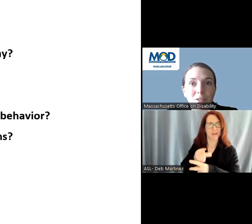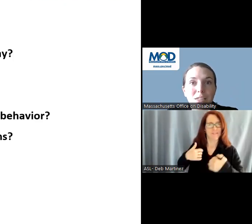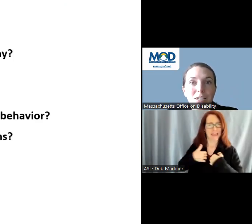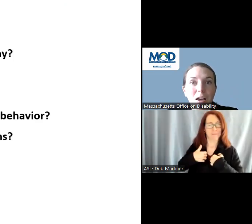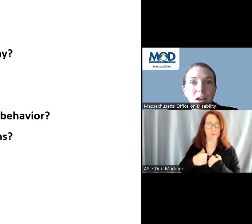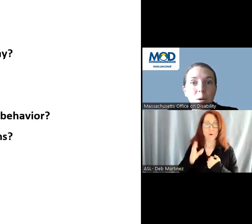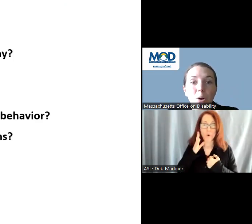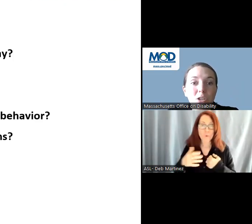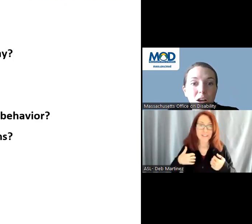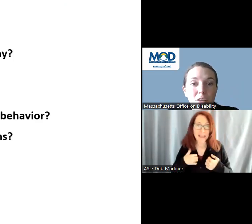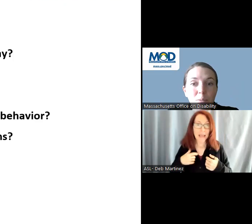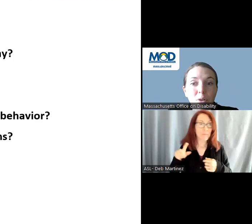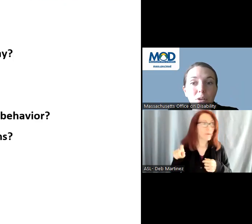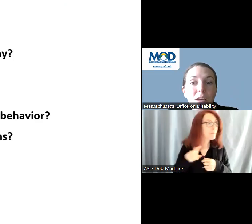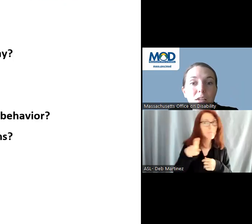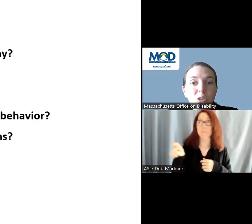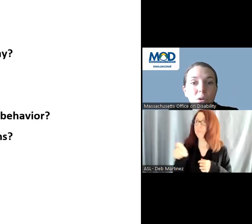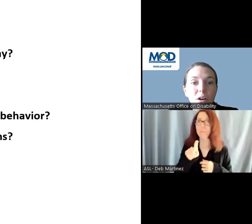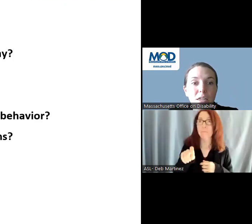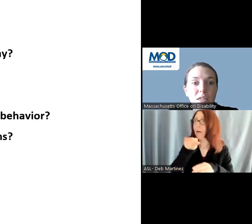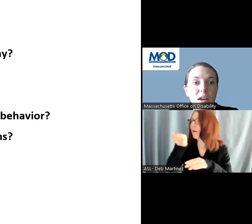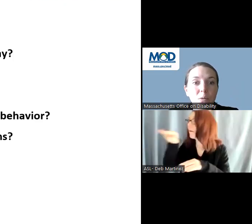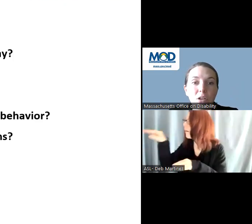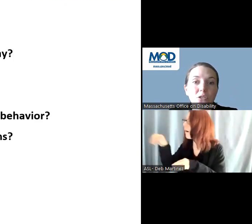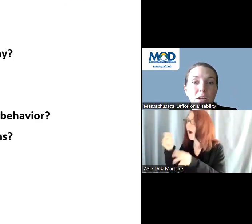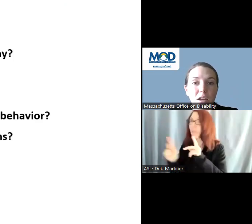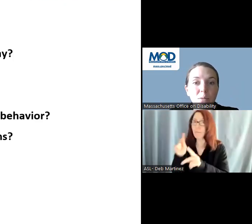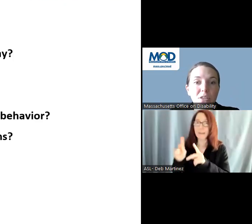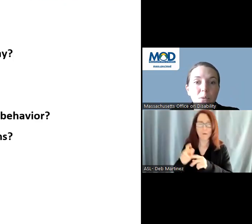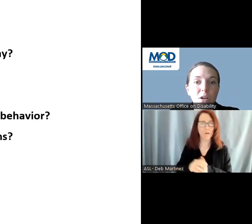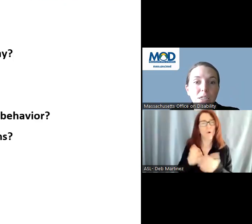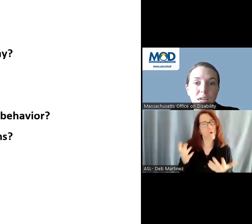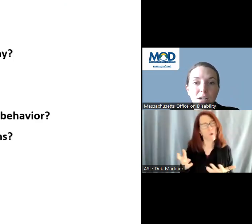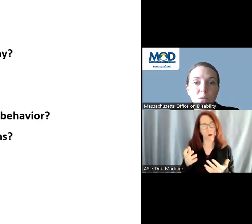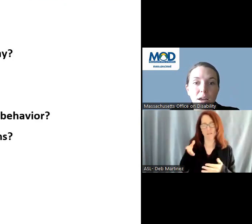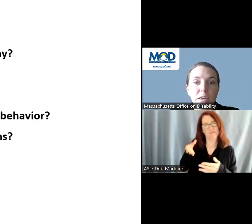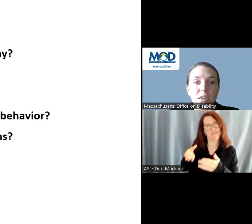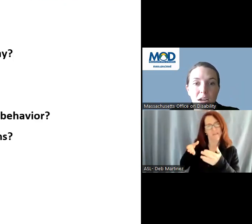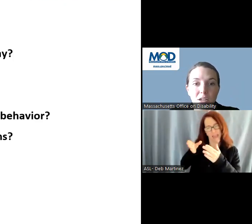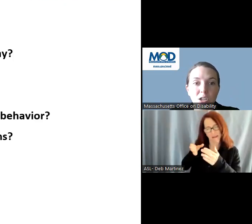other employees or is it a well-trained animal that will sit quietly next to its handler for the